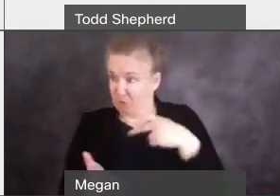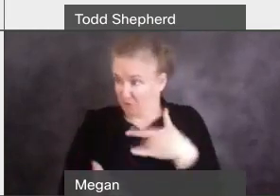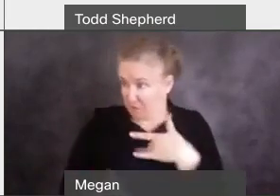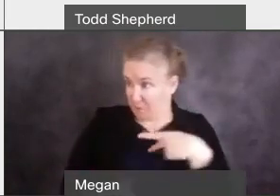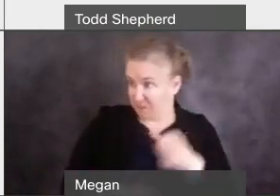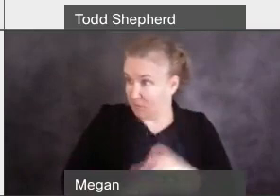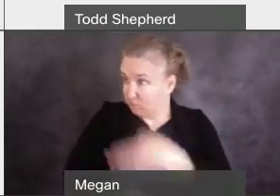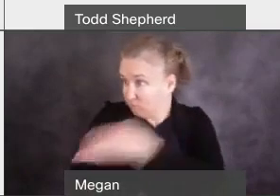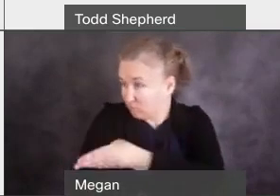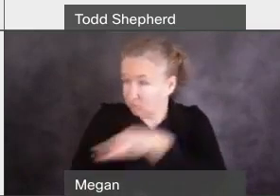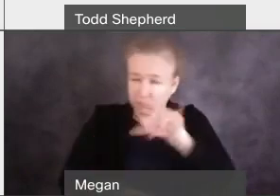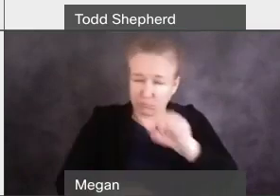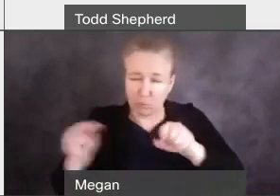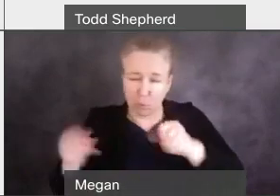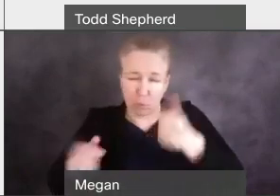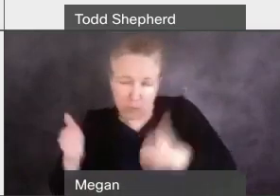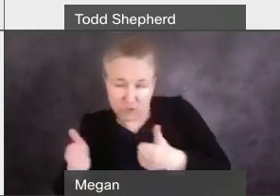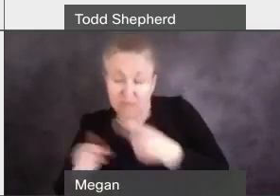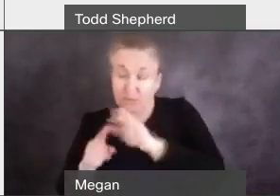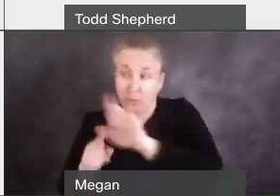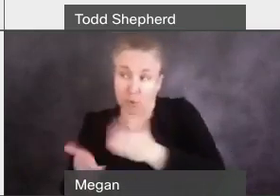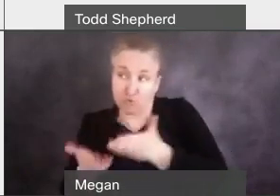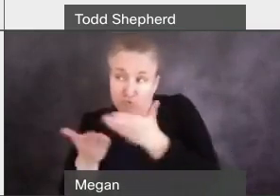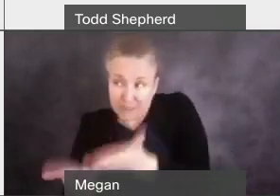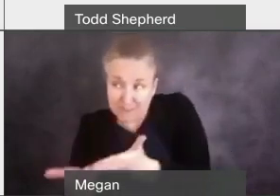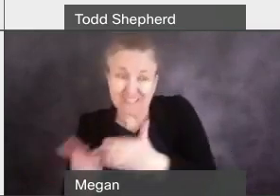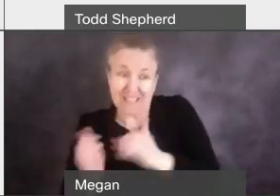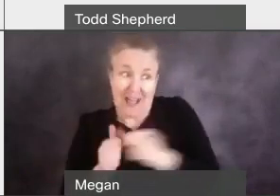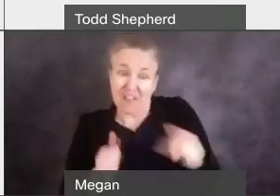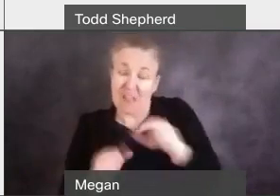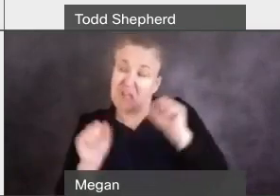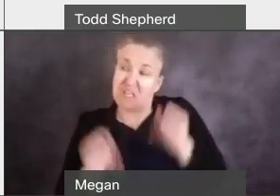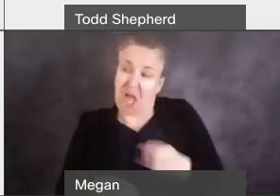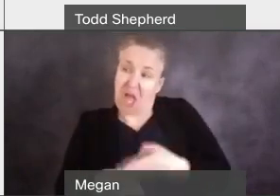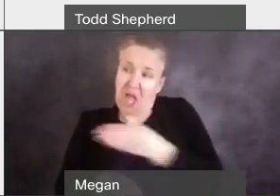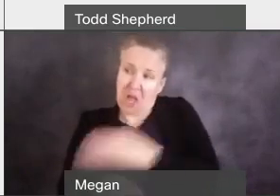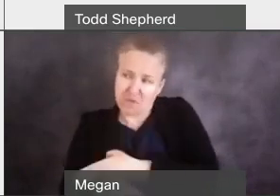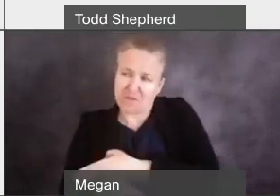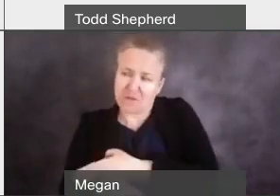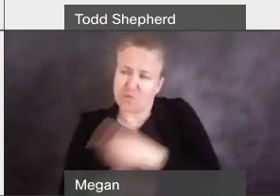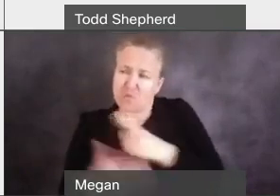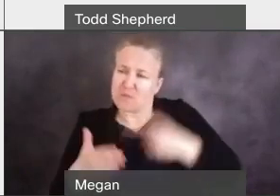and once again offer your recommendations as to how they could, from your large county perspective?